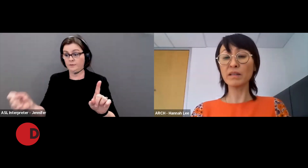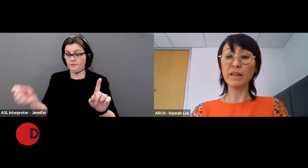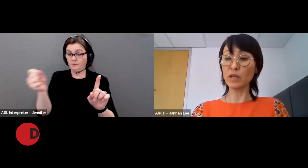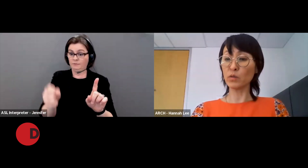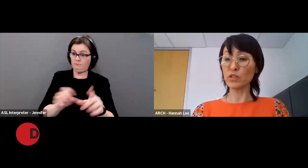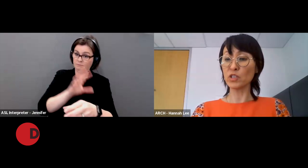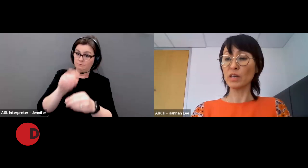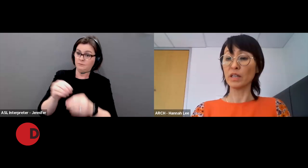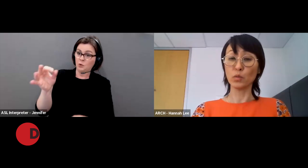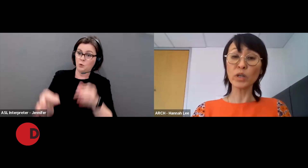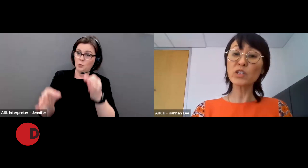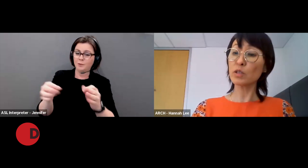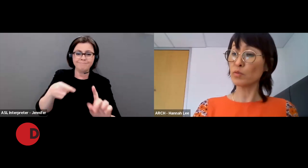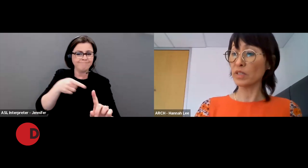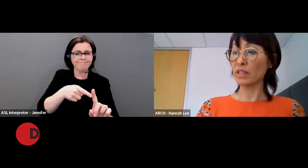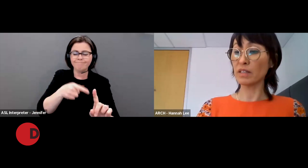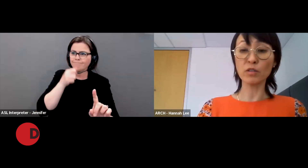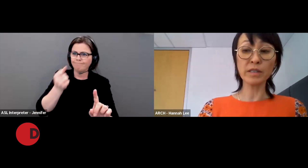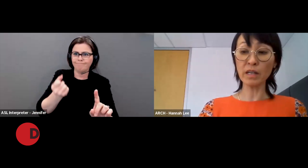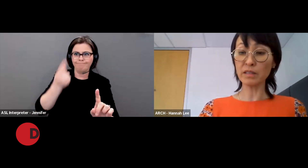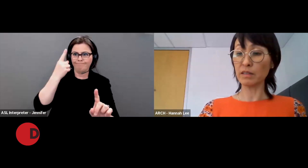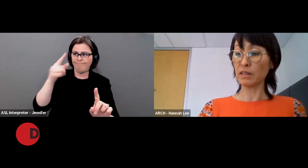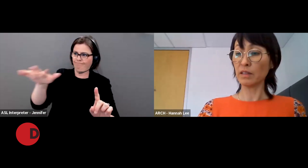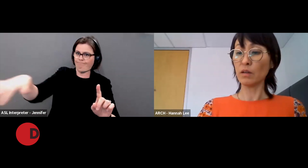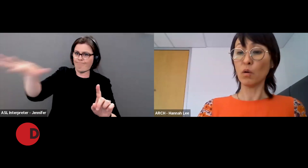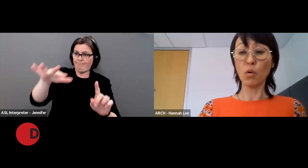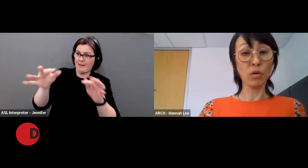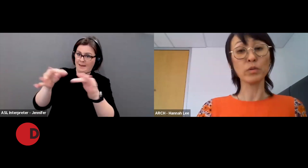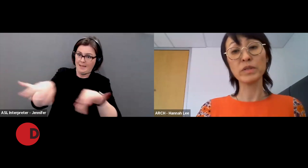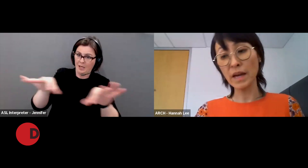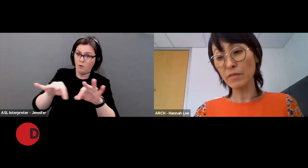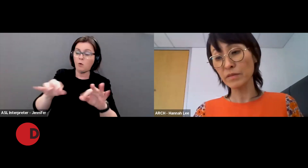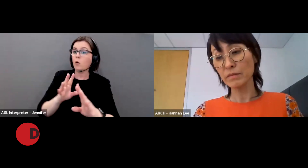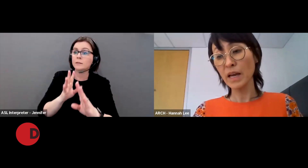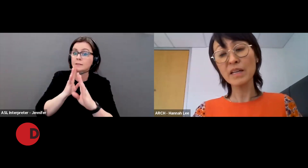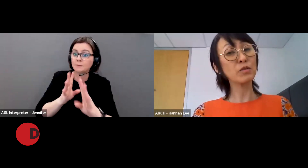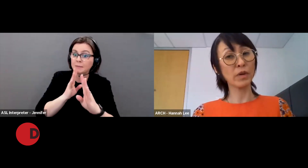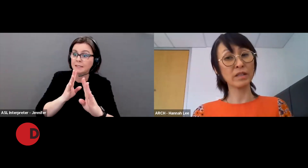who does not understand or speak the language in which the proceedings